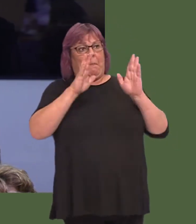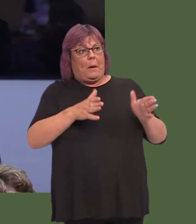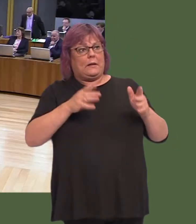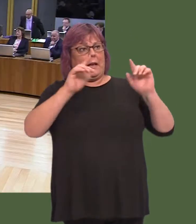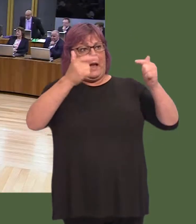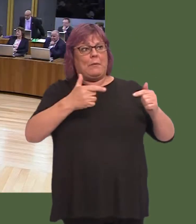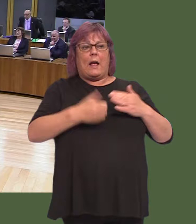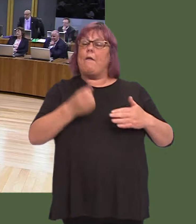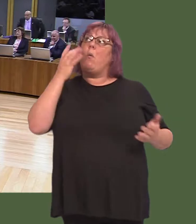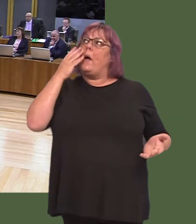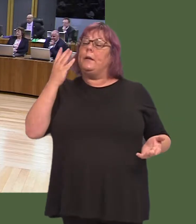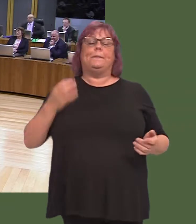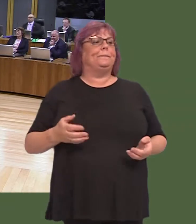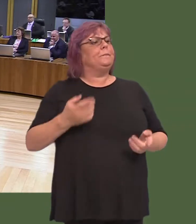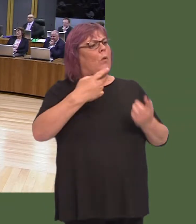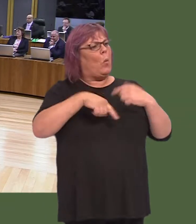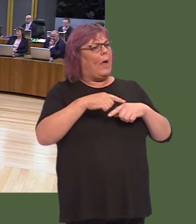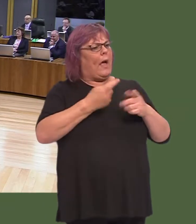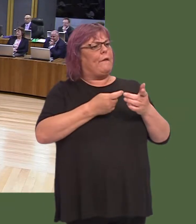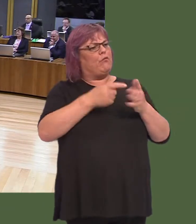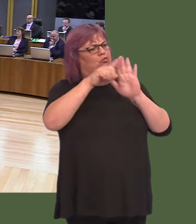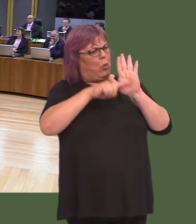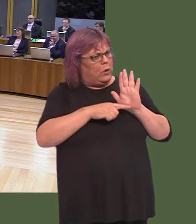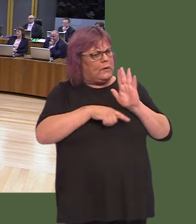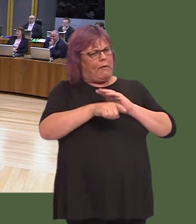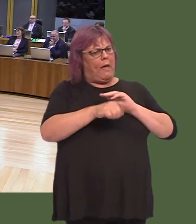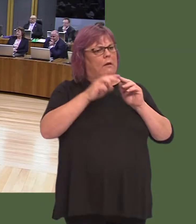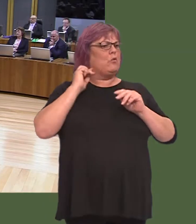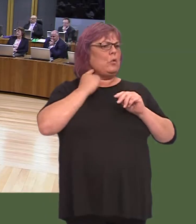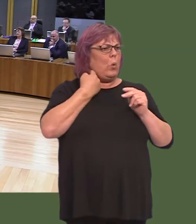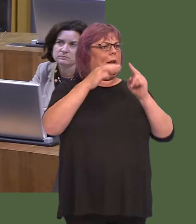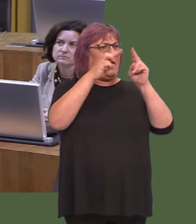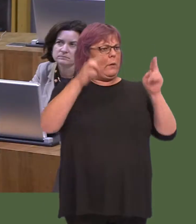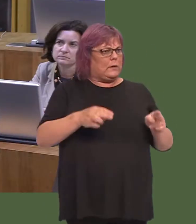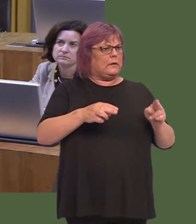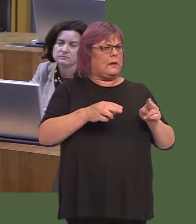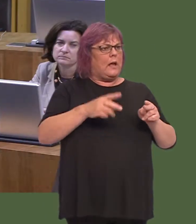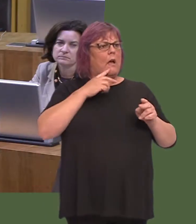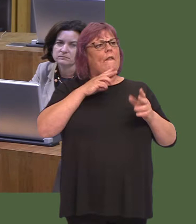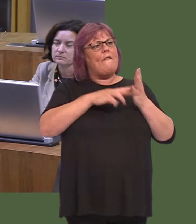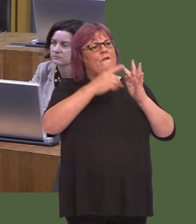Carwyn Jones AM: Well, there are a number of controls already in place in abattoirs. Official vets are present in every single one of them.